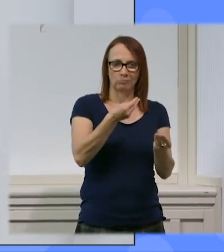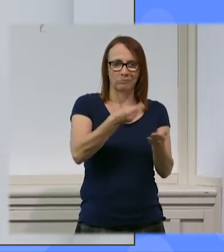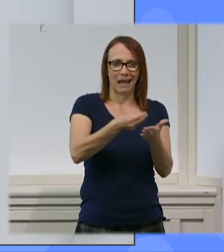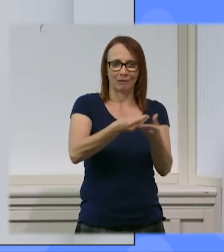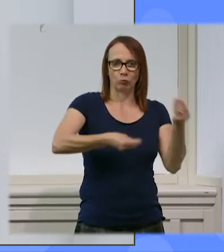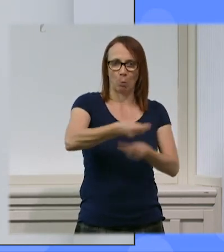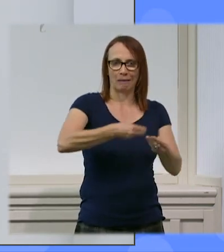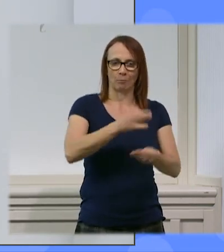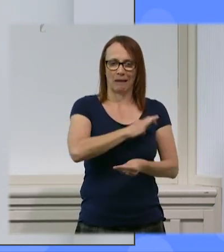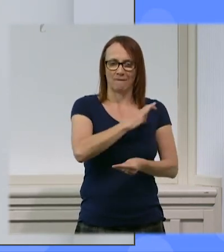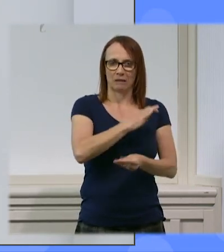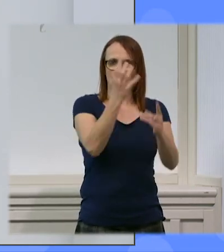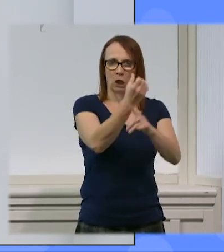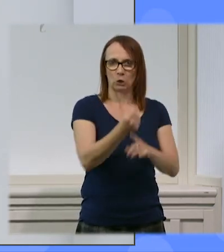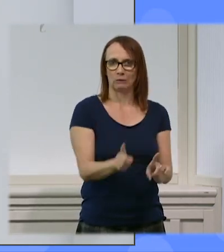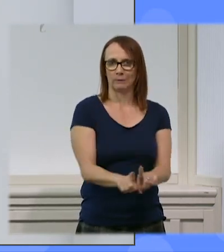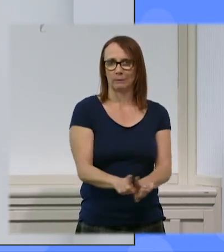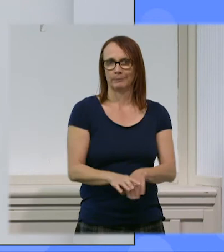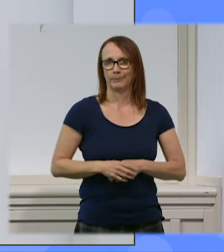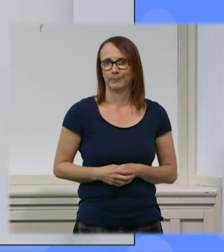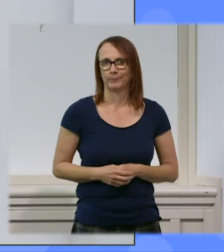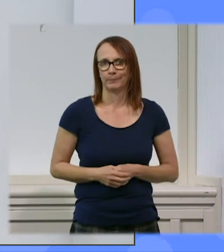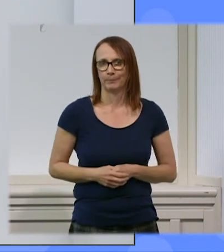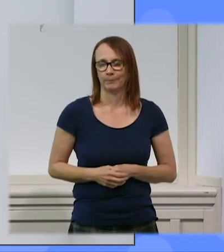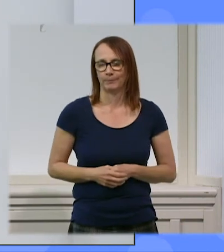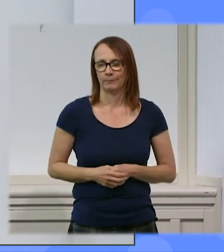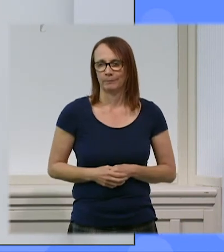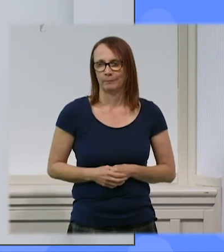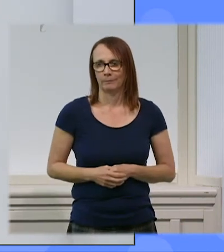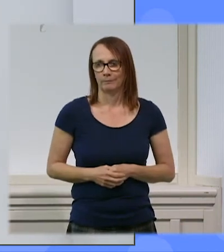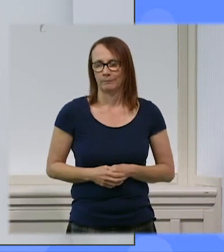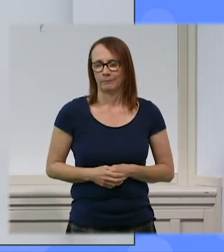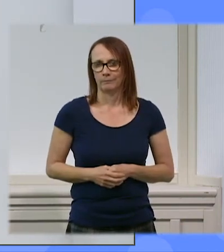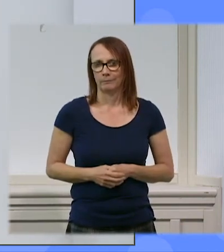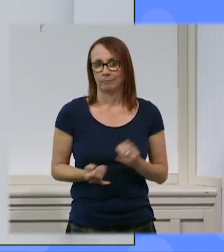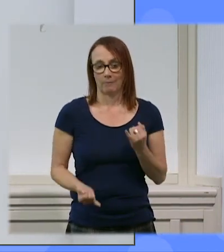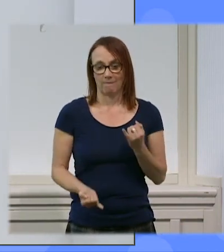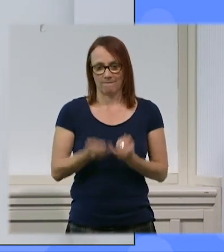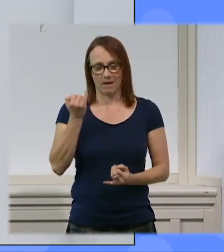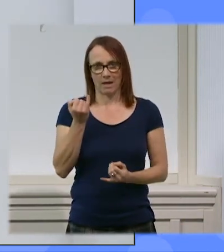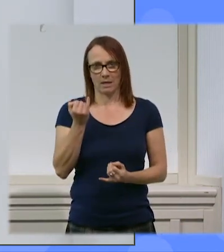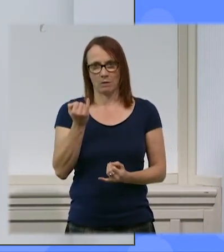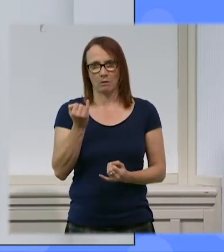country my final point is just around that national climate ambitions whether